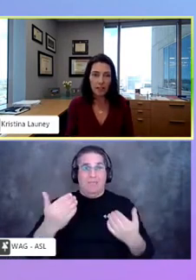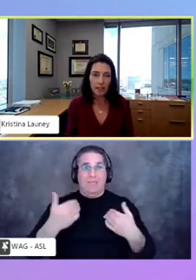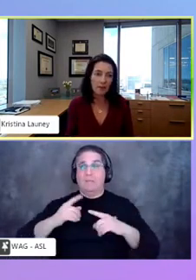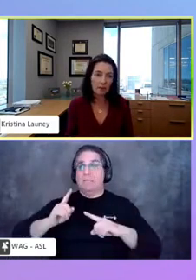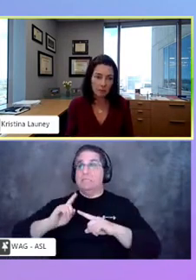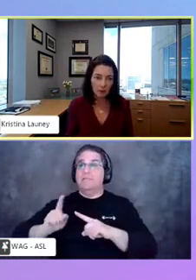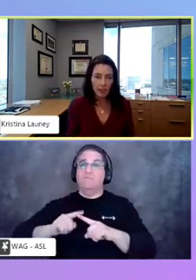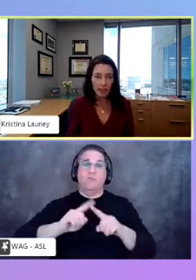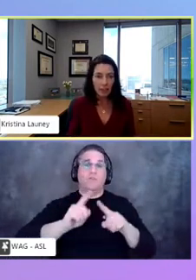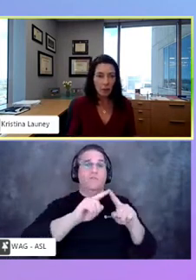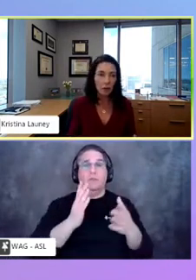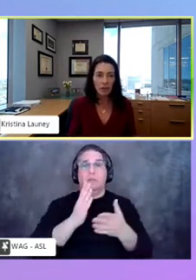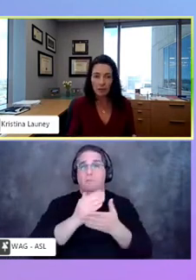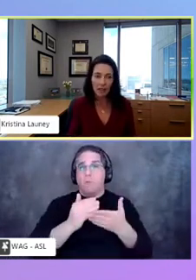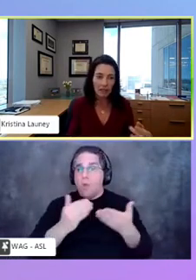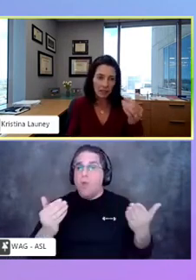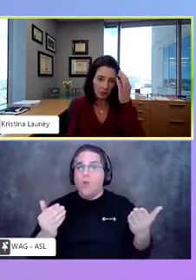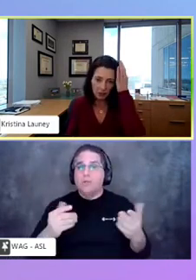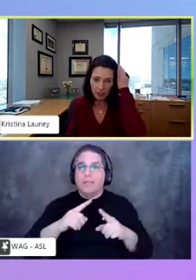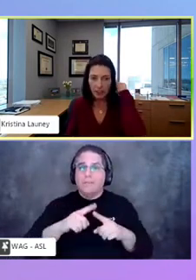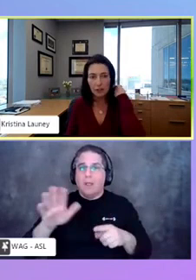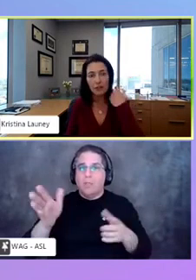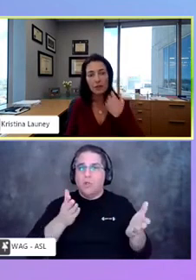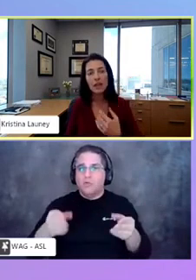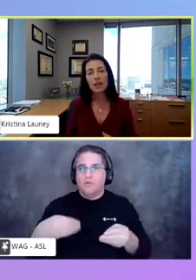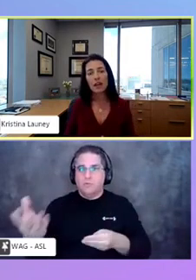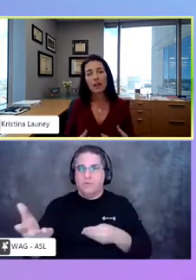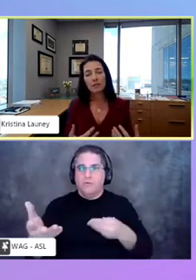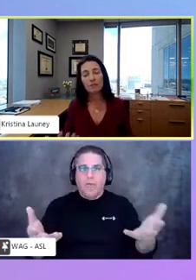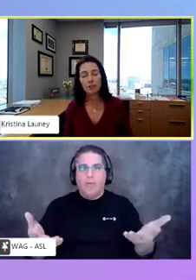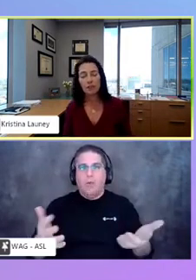that. And a business can even have different characters